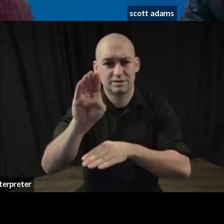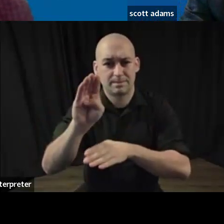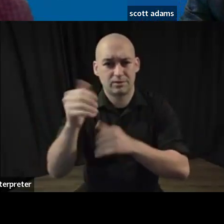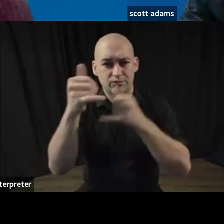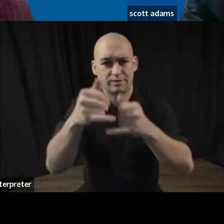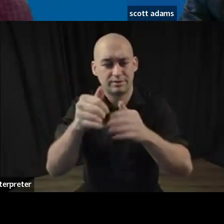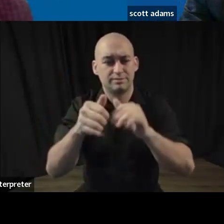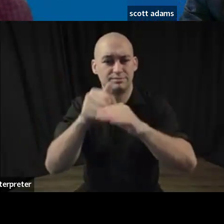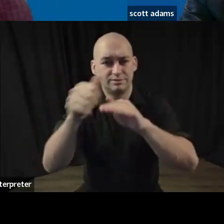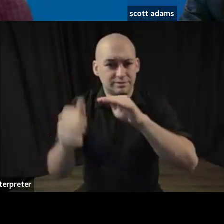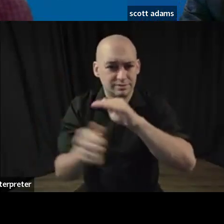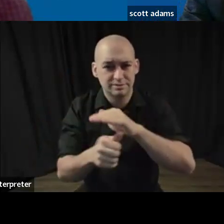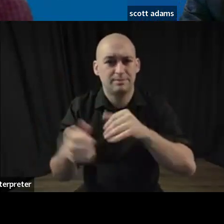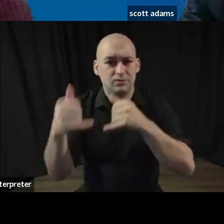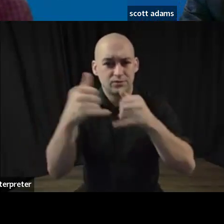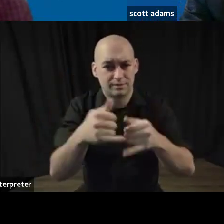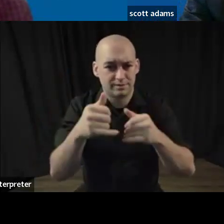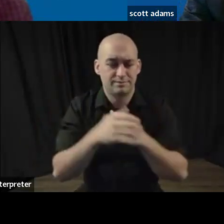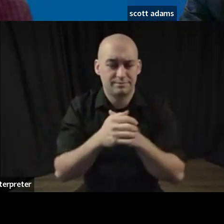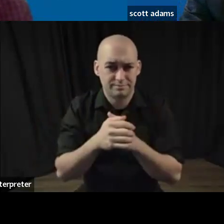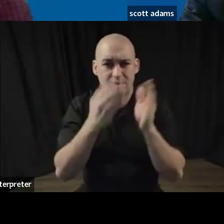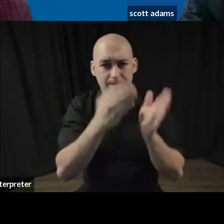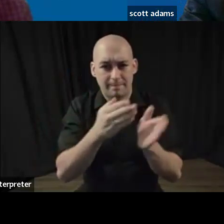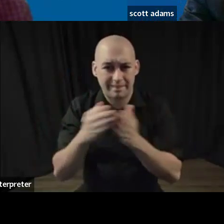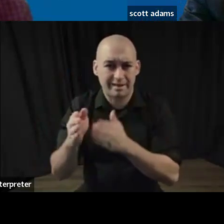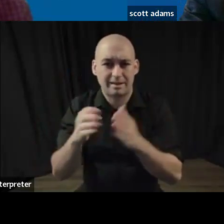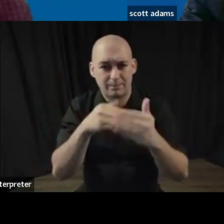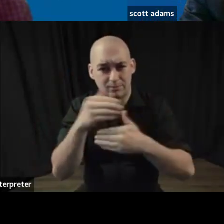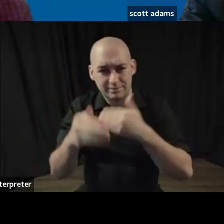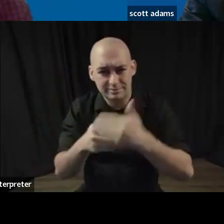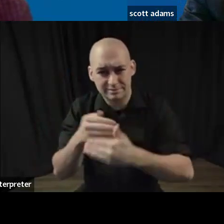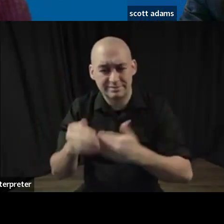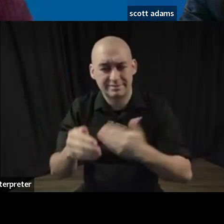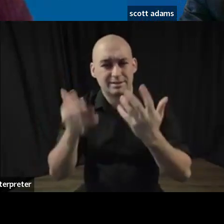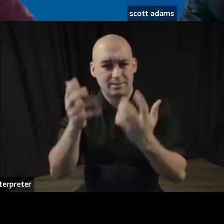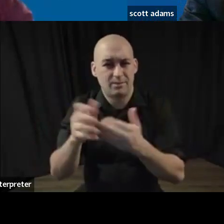during the planning process where people wanted flexibility to have the appropriate partners,